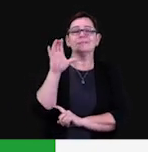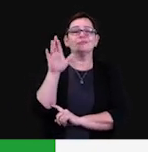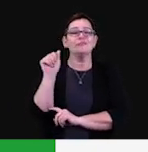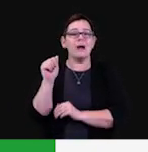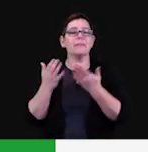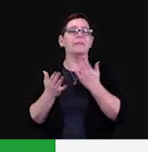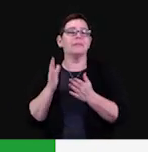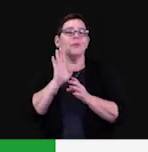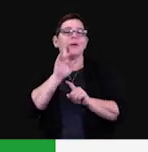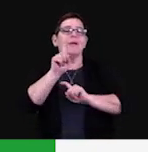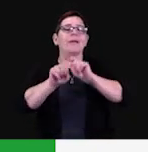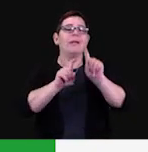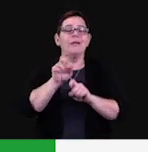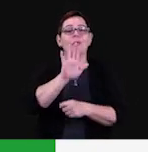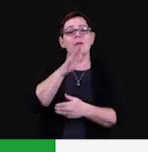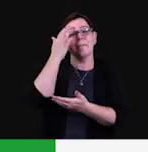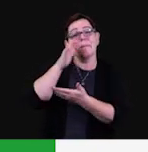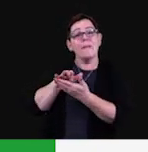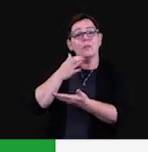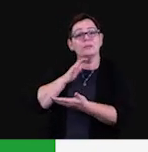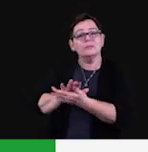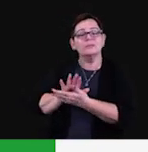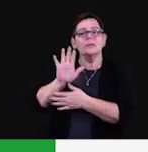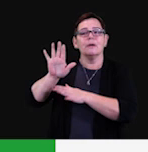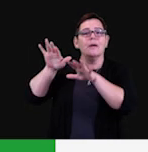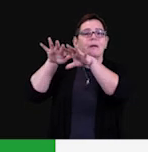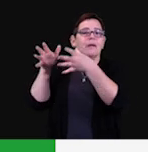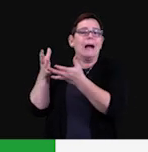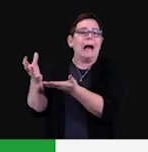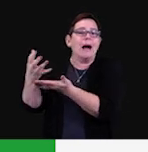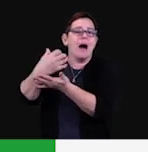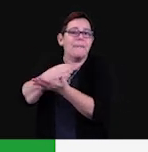you are applying for benefits and credits, like the GST/HST credit.